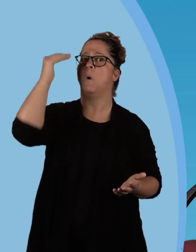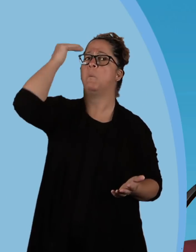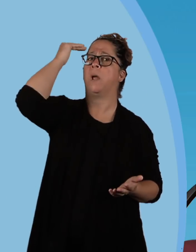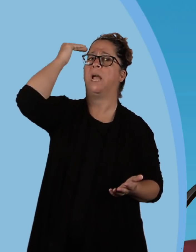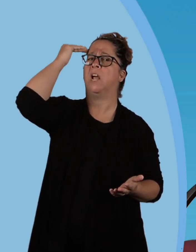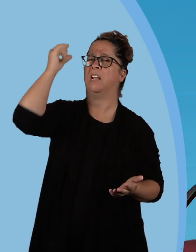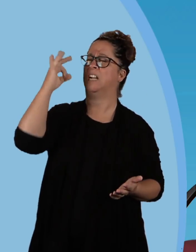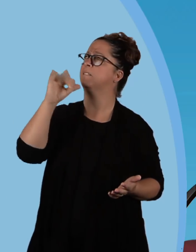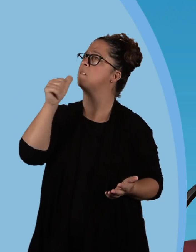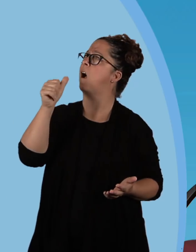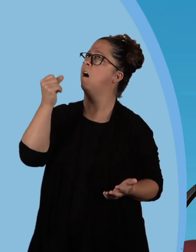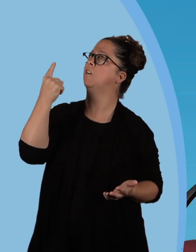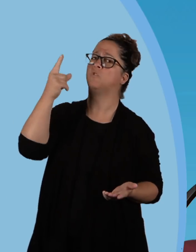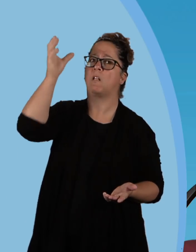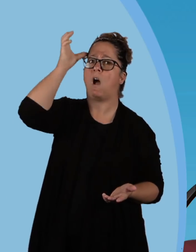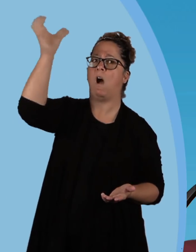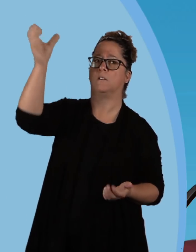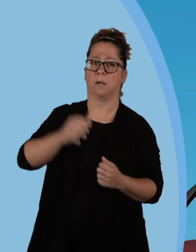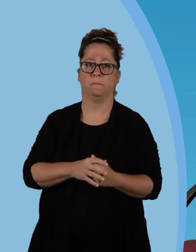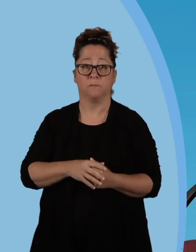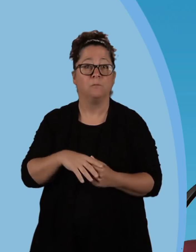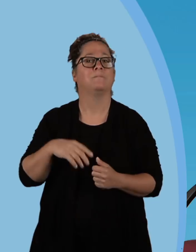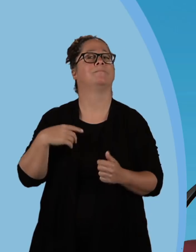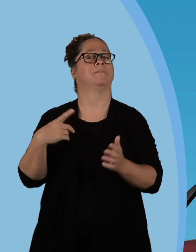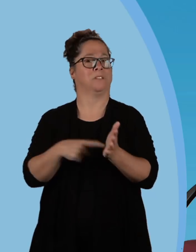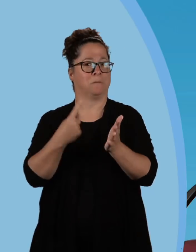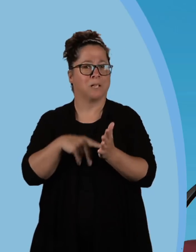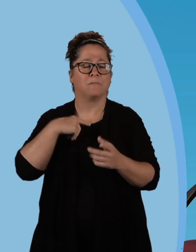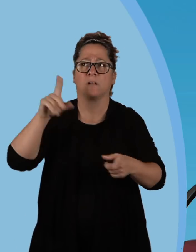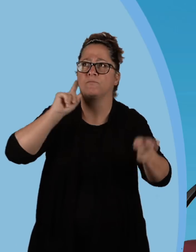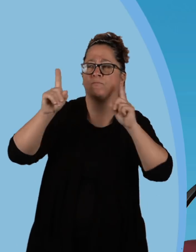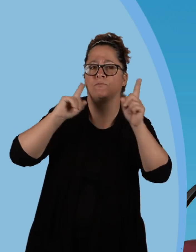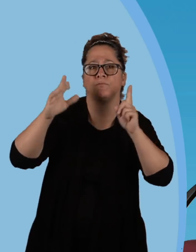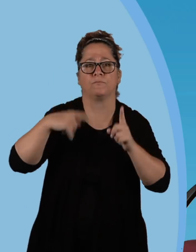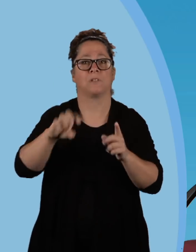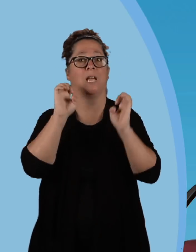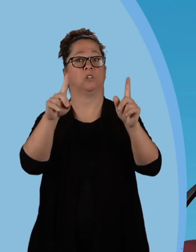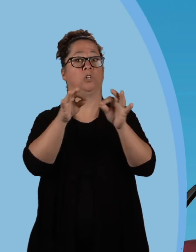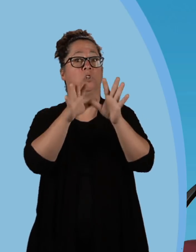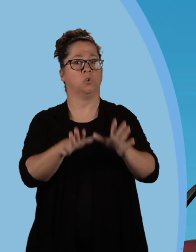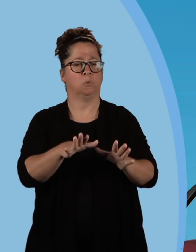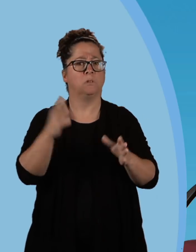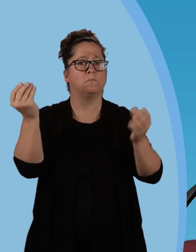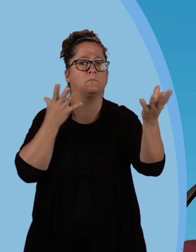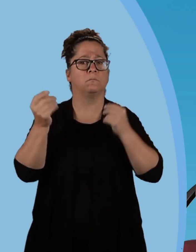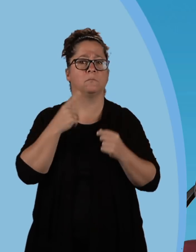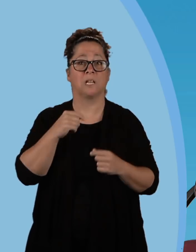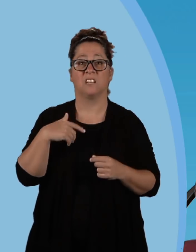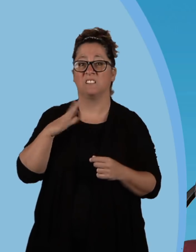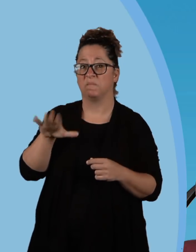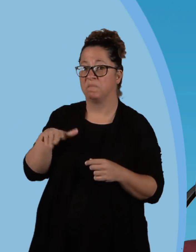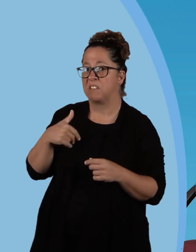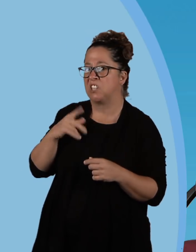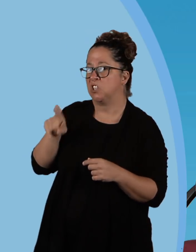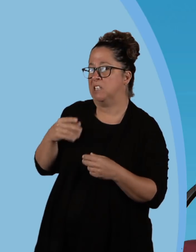when they aren't understanding a concept. So I sometimes hear educational interpreters say to me, "Well, I just tell the student,